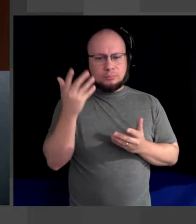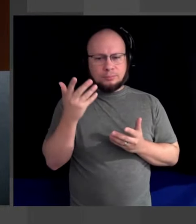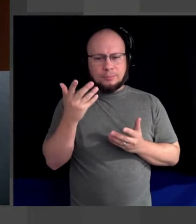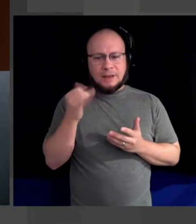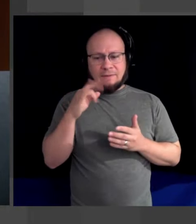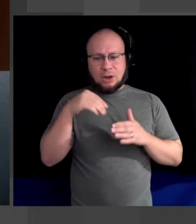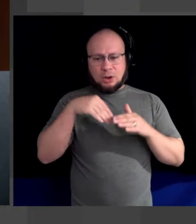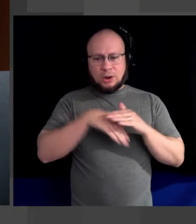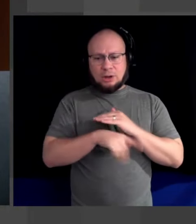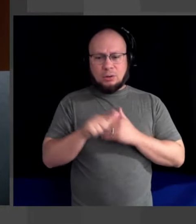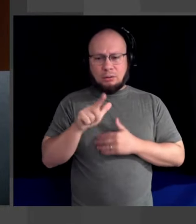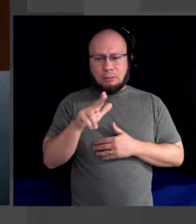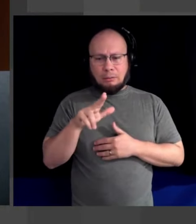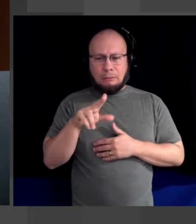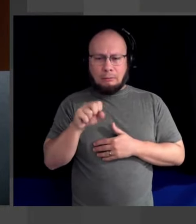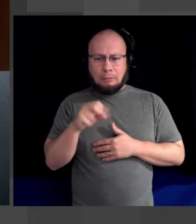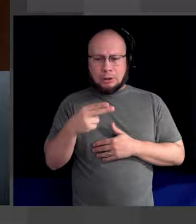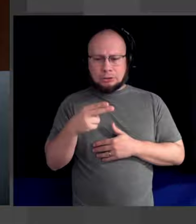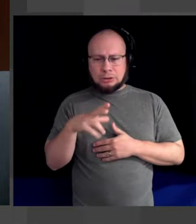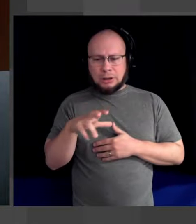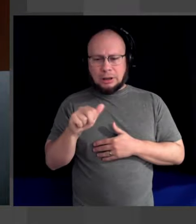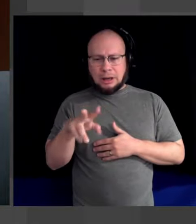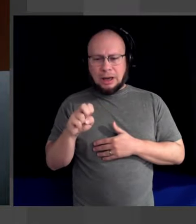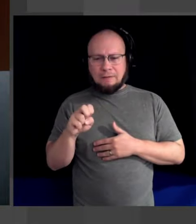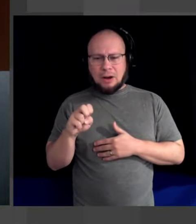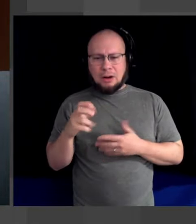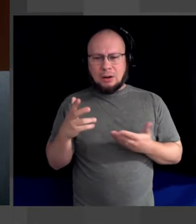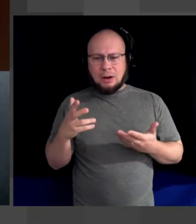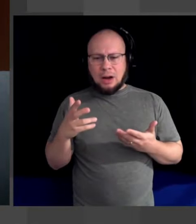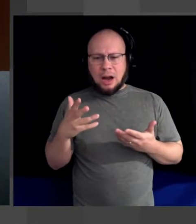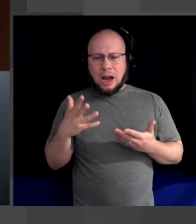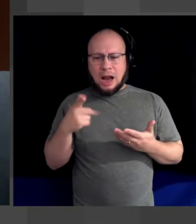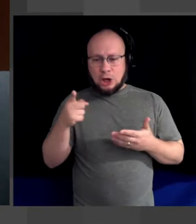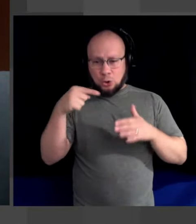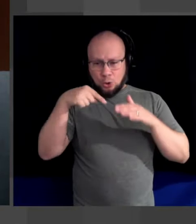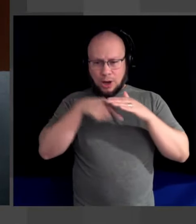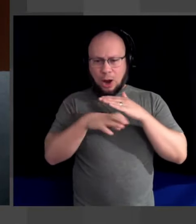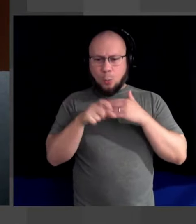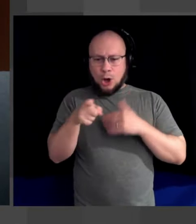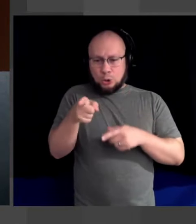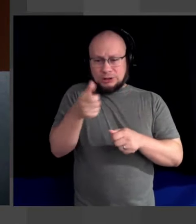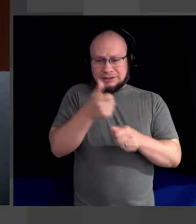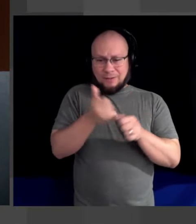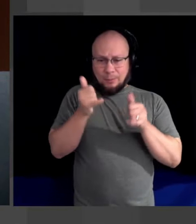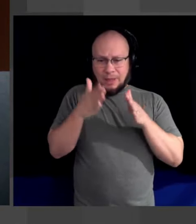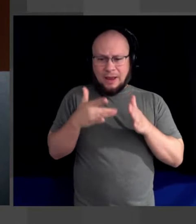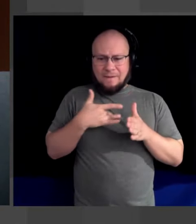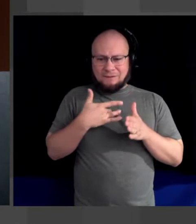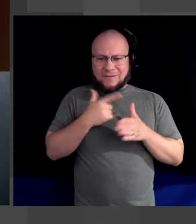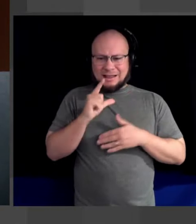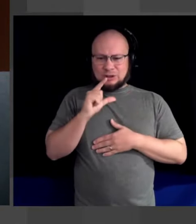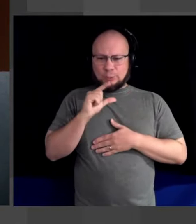IT? WE WERE THINKING ABOUT HOW YOU SHOULD FEEL INSIDE OF A LUSH CAVE.